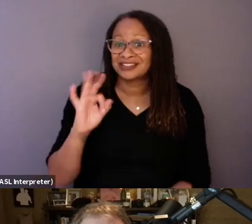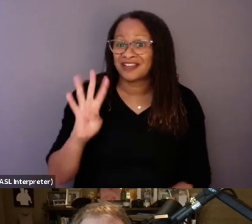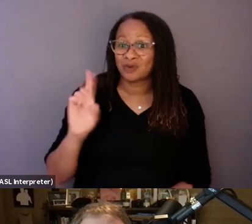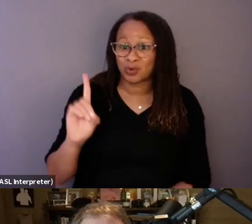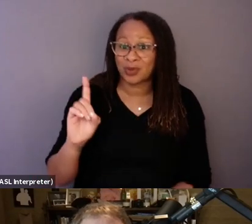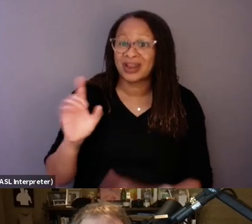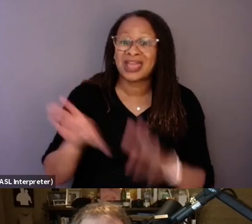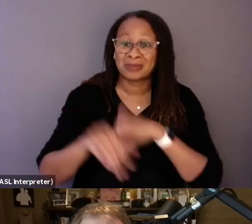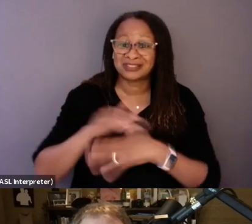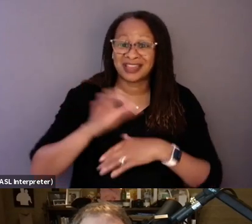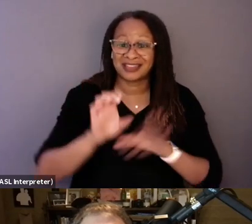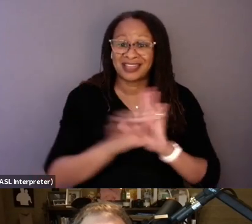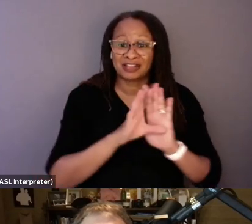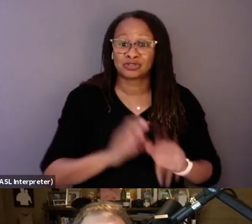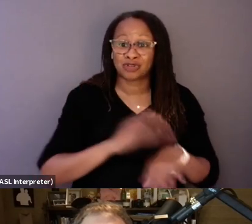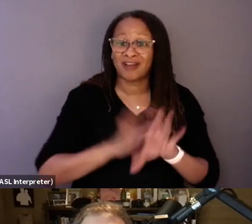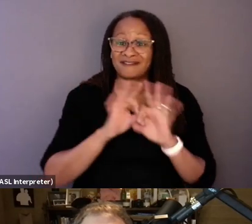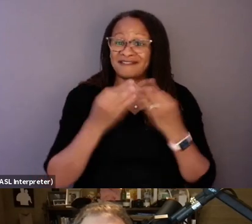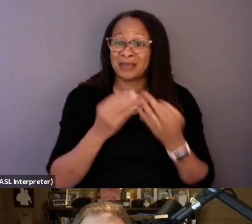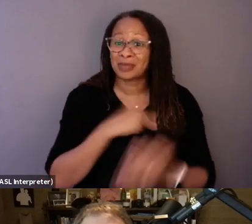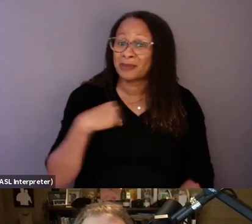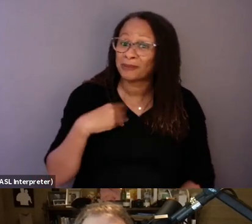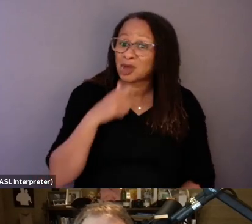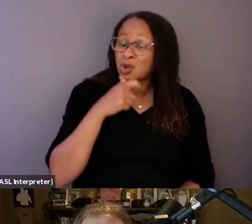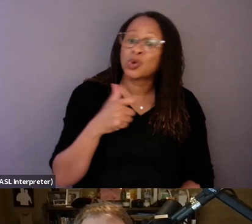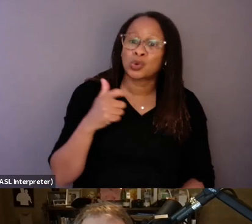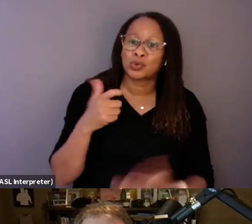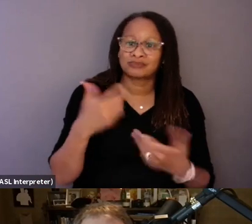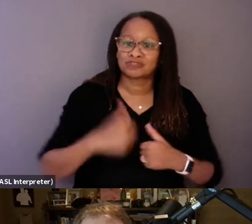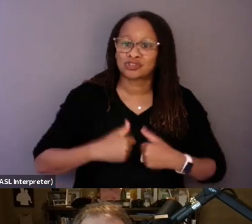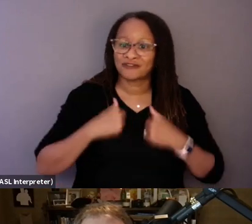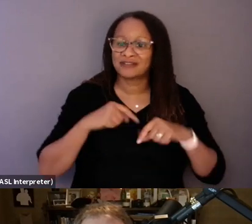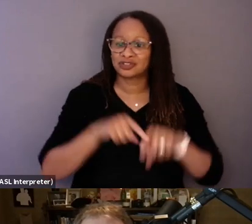on family members of his were in World War II, right? Is that correct? And it was an uncle.